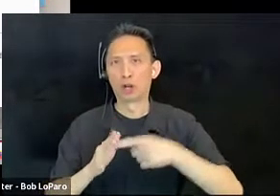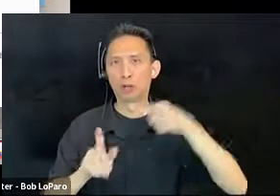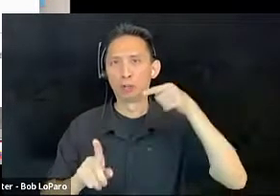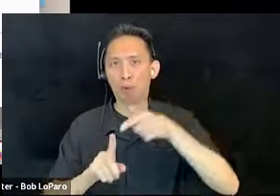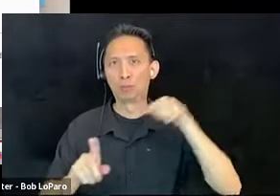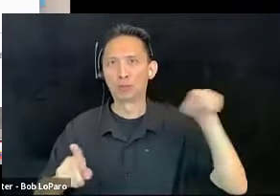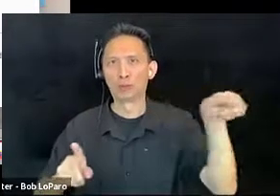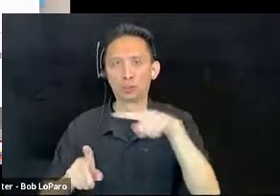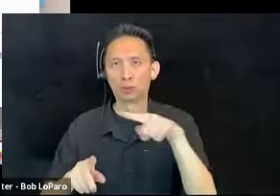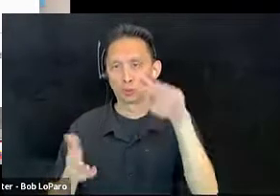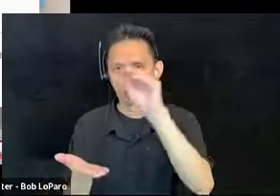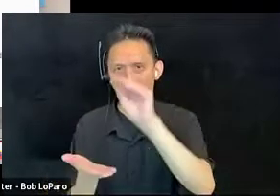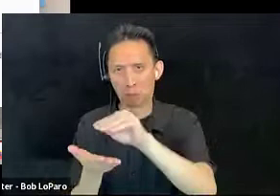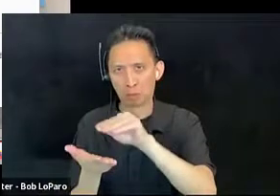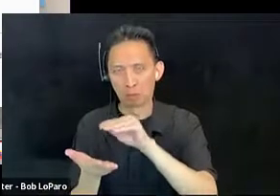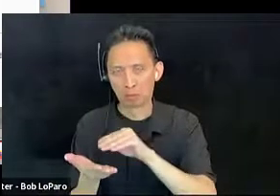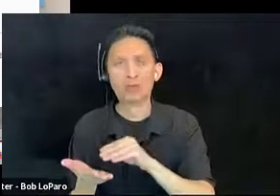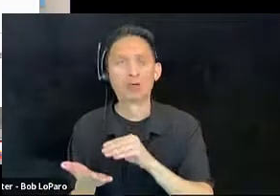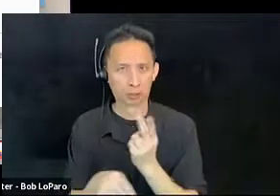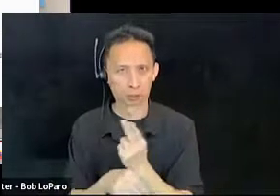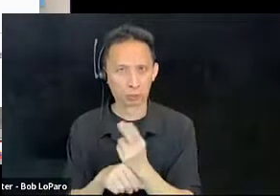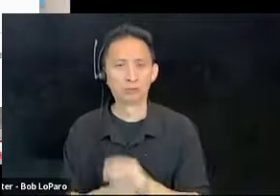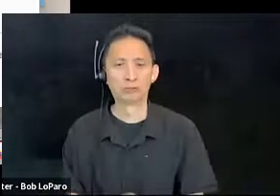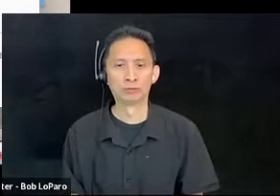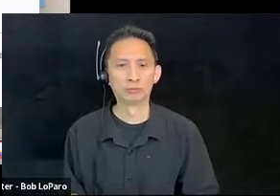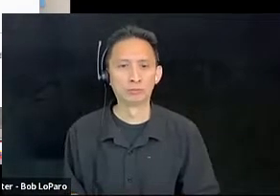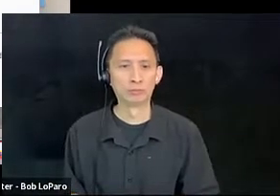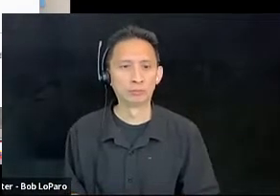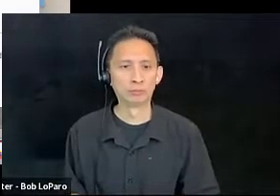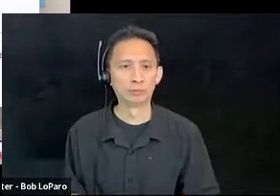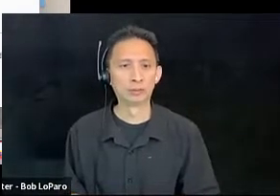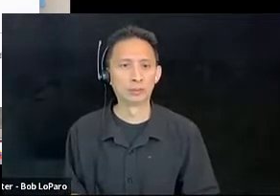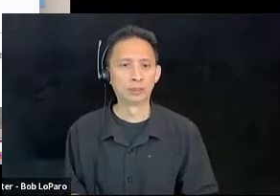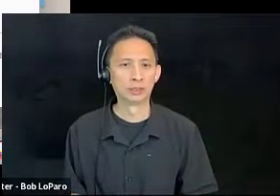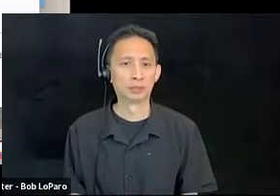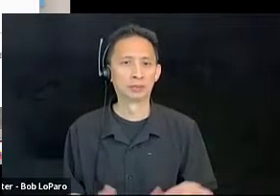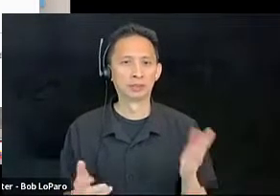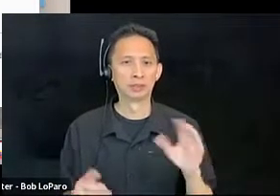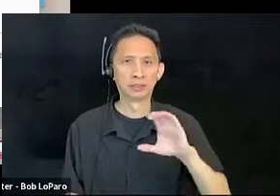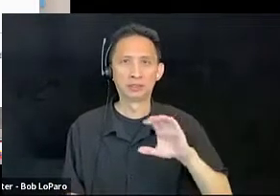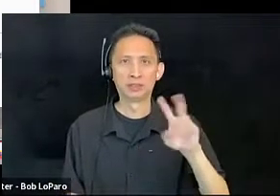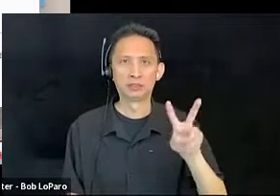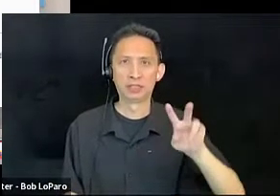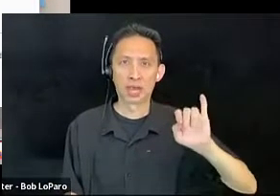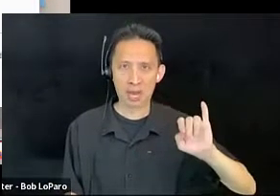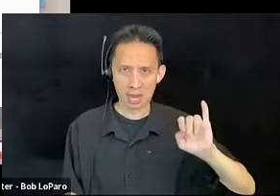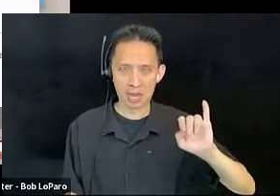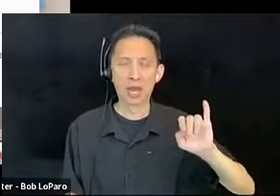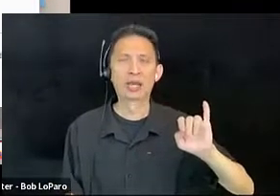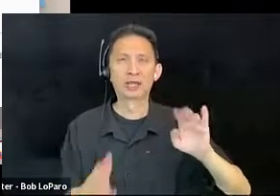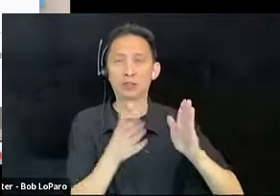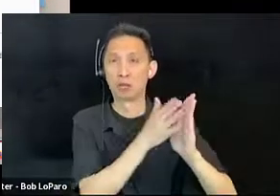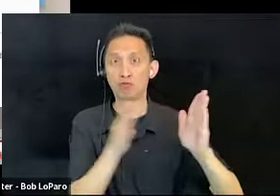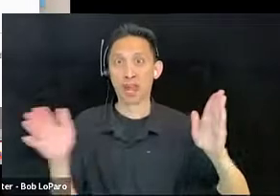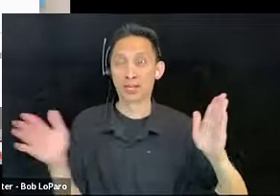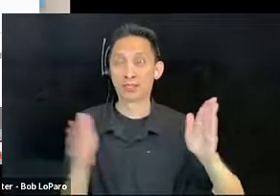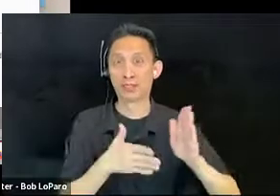You've got CVI range results, phase one. And then we split phase two into early and late phase two